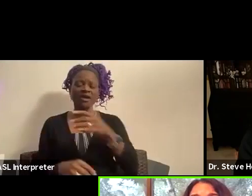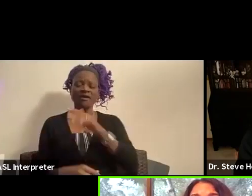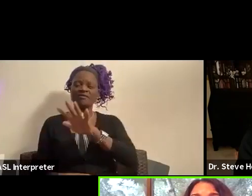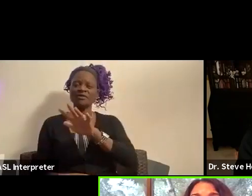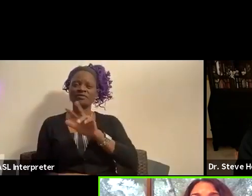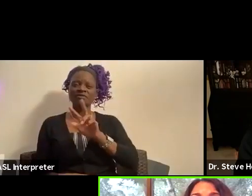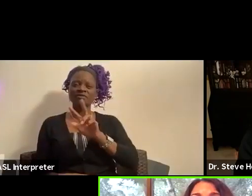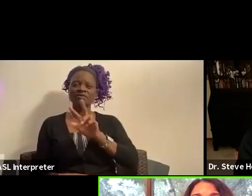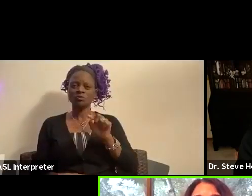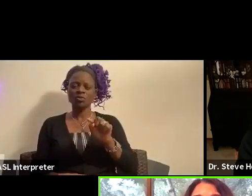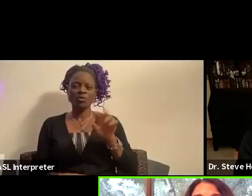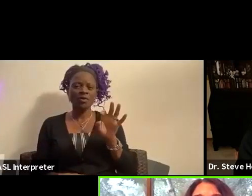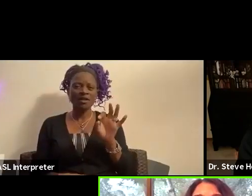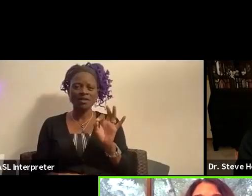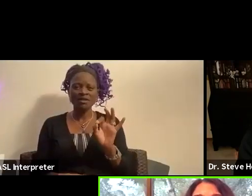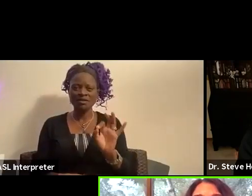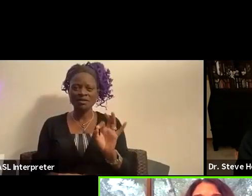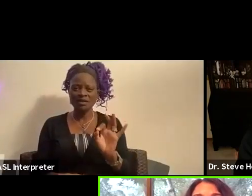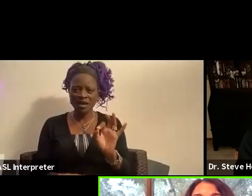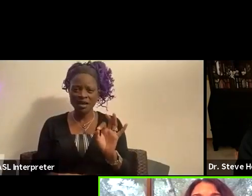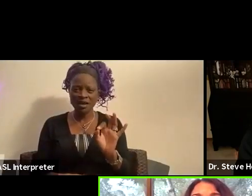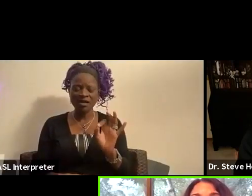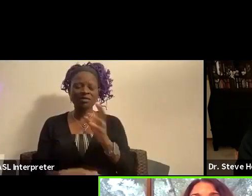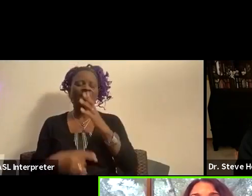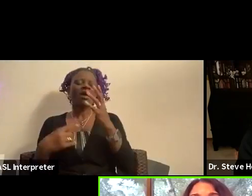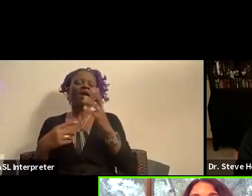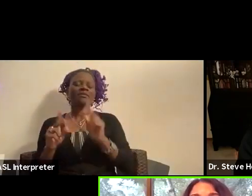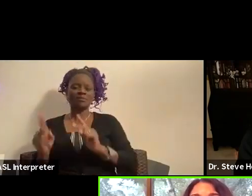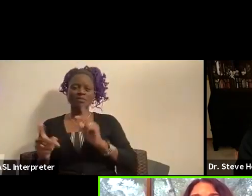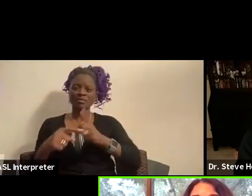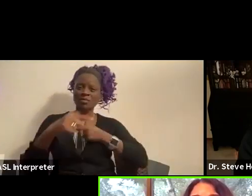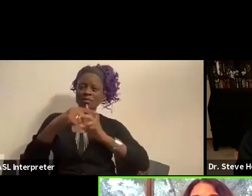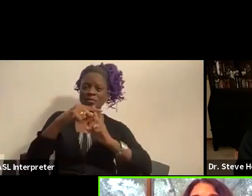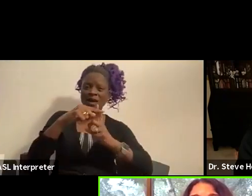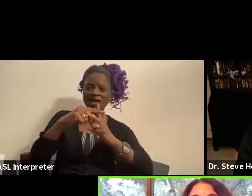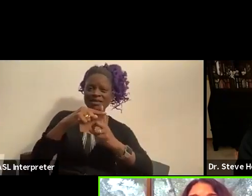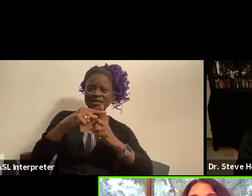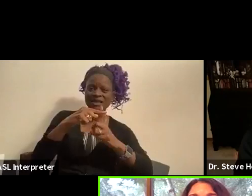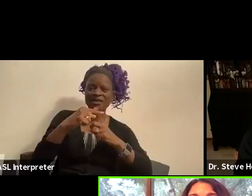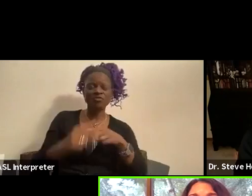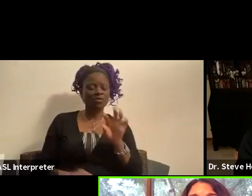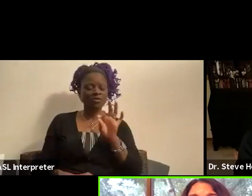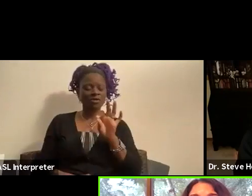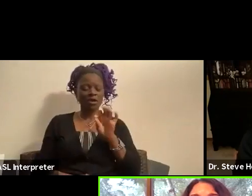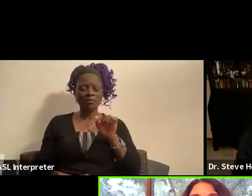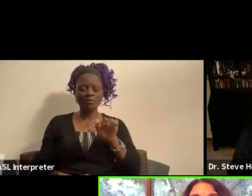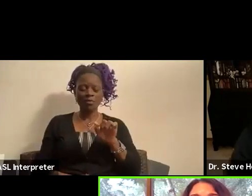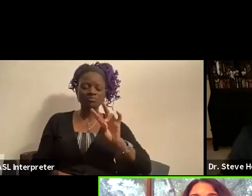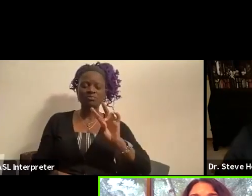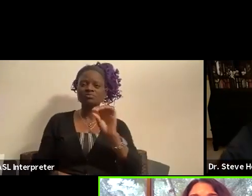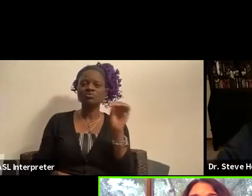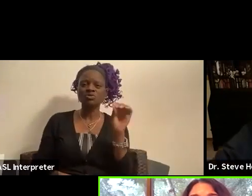and our overall testing positivity is nine point seven percent. Looking at hospitalisations,